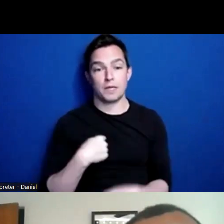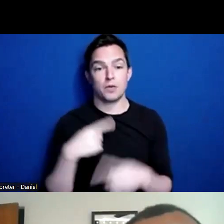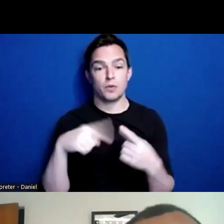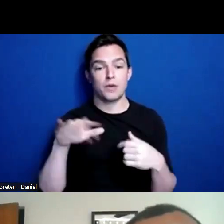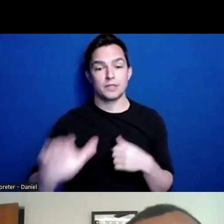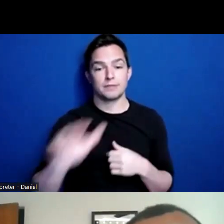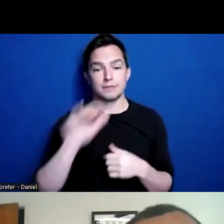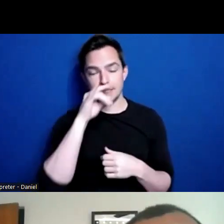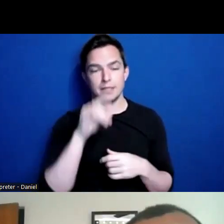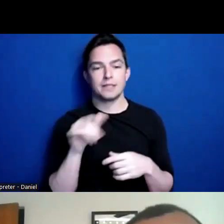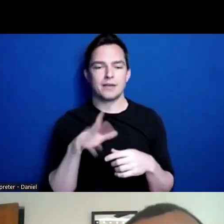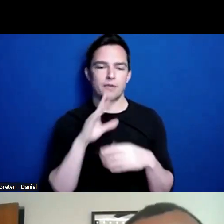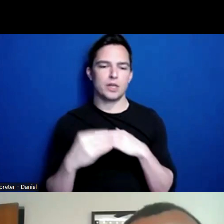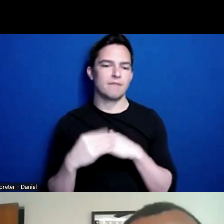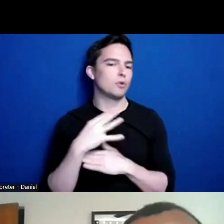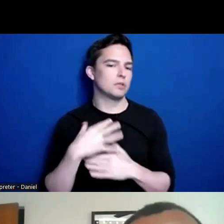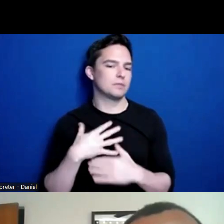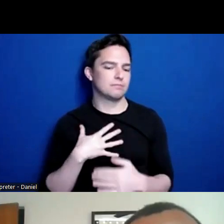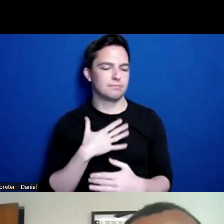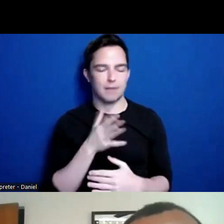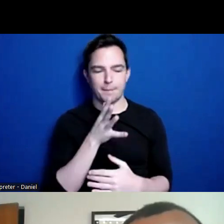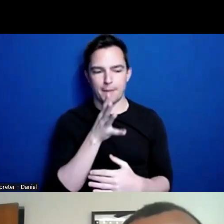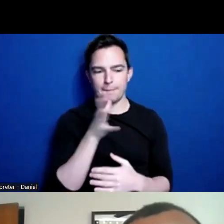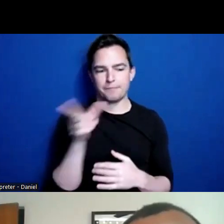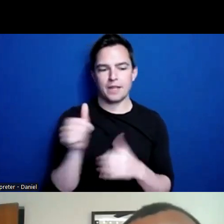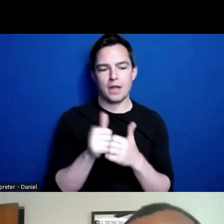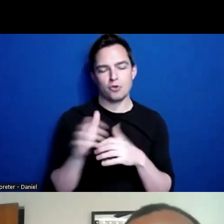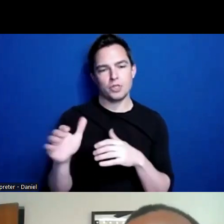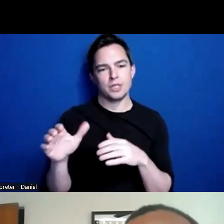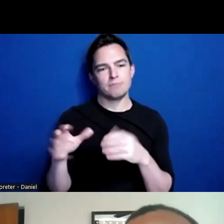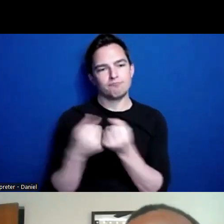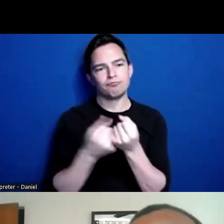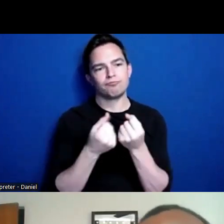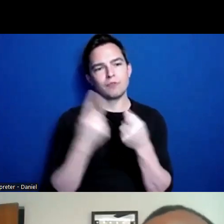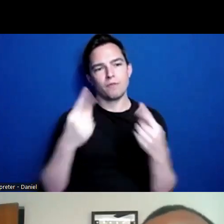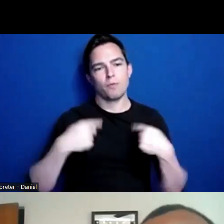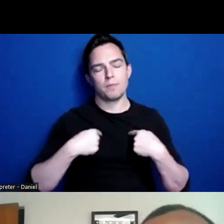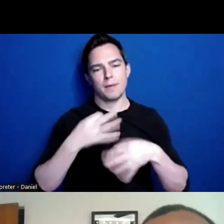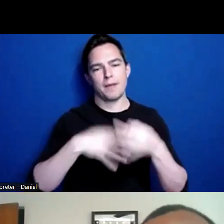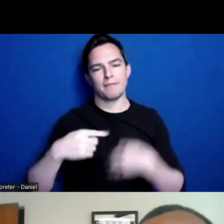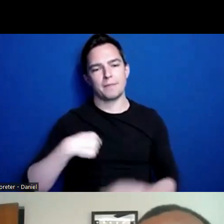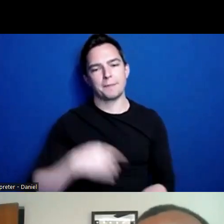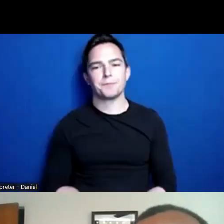really influential just to learn how my mom was doing the advocacy on my behalf. And then when my